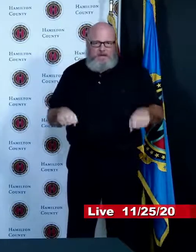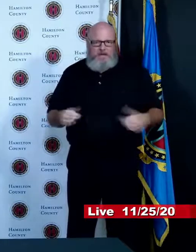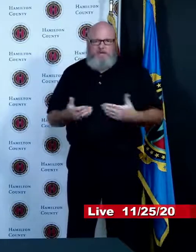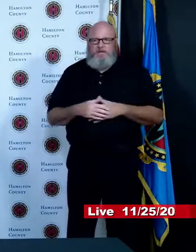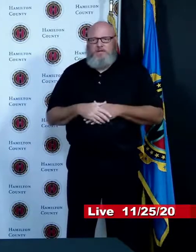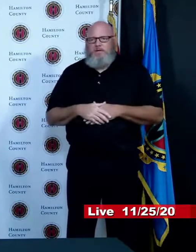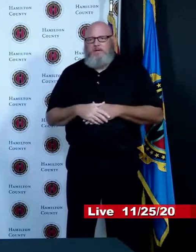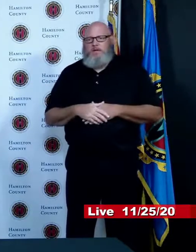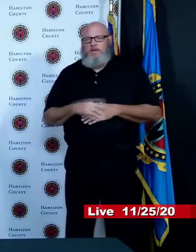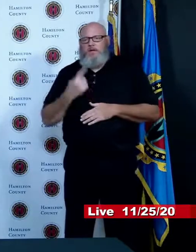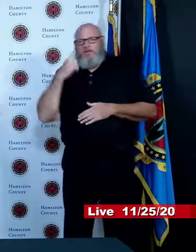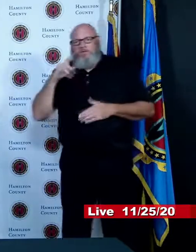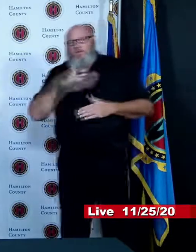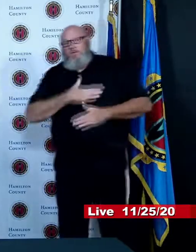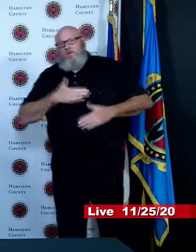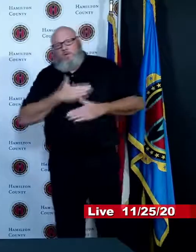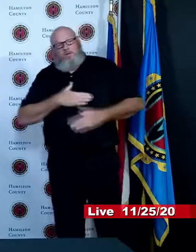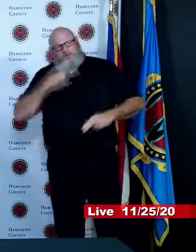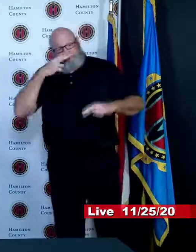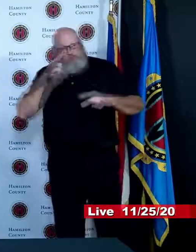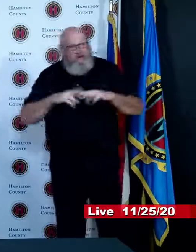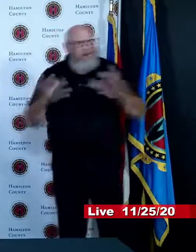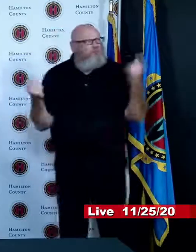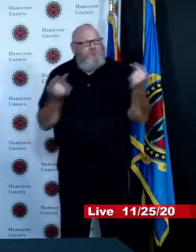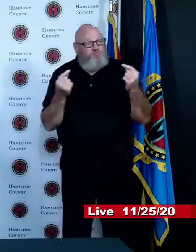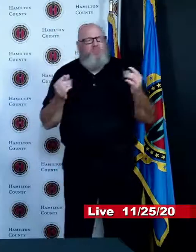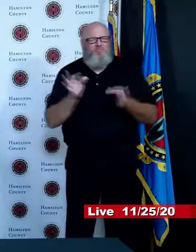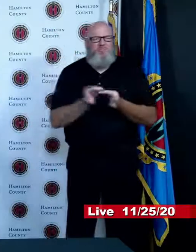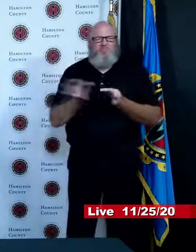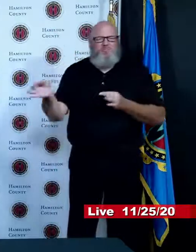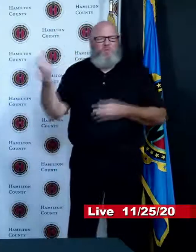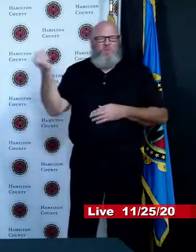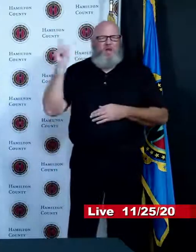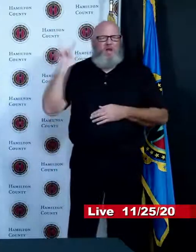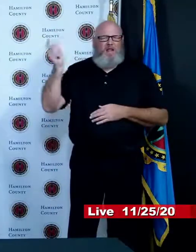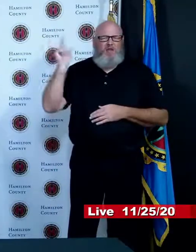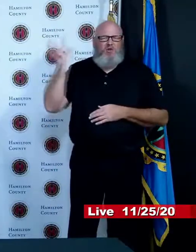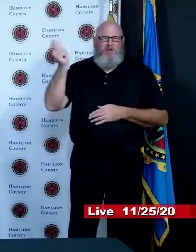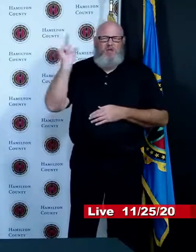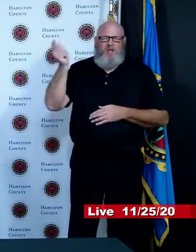recommending that you be as cautious as possible and make good decisions so I don't I don't really